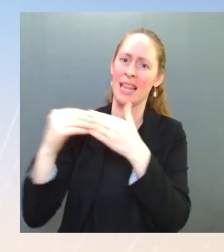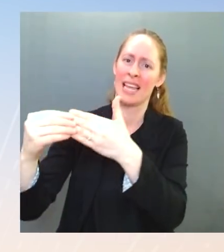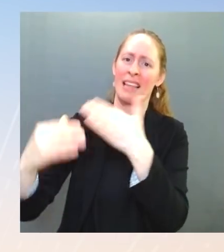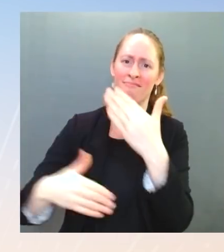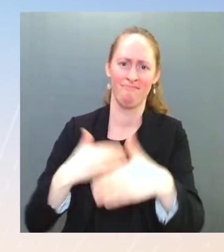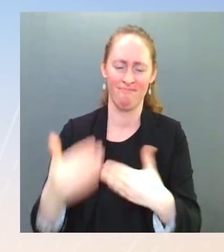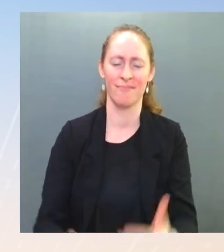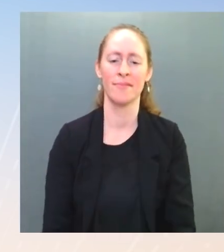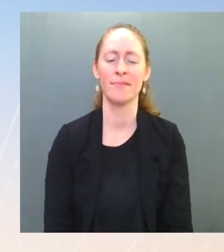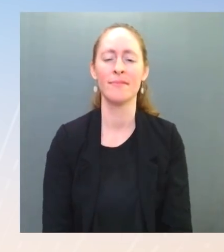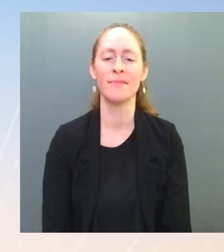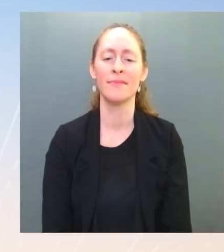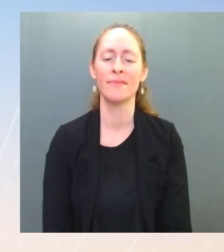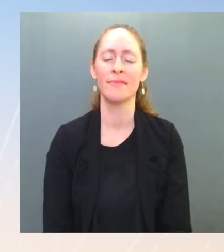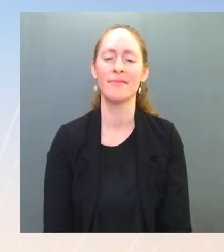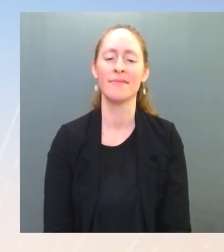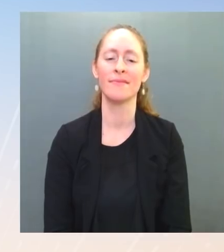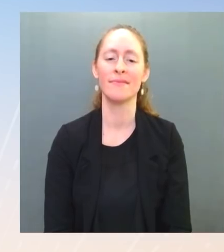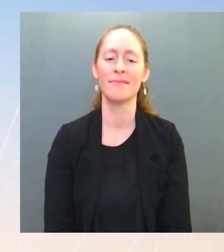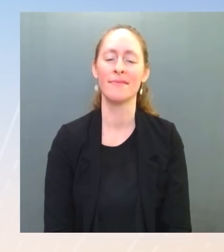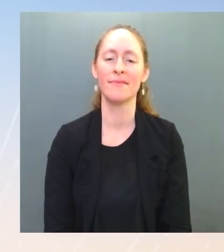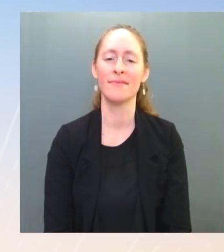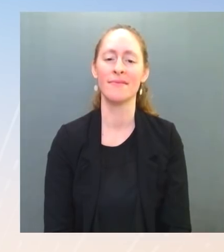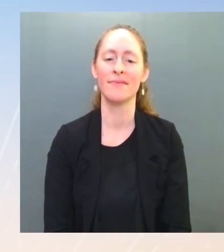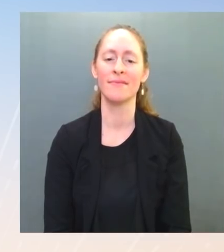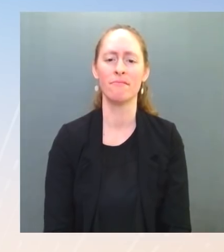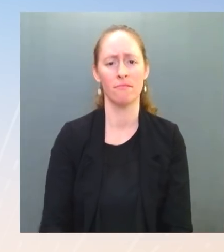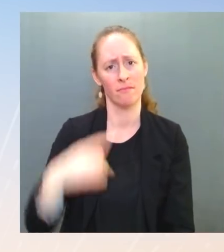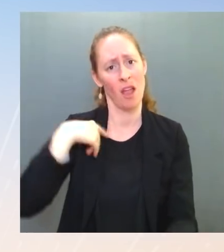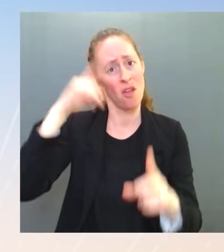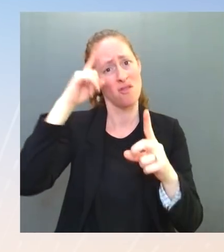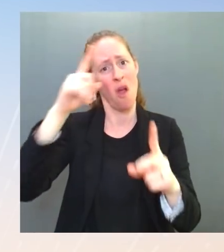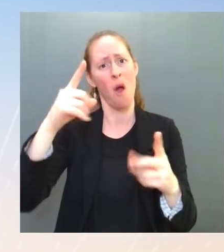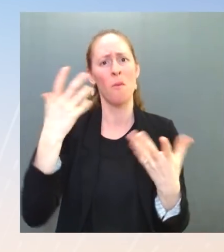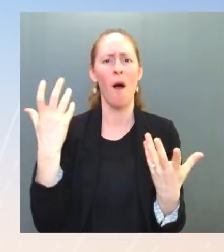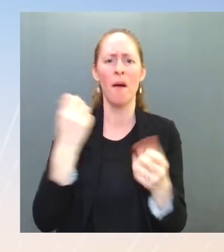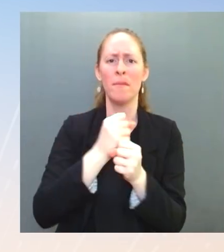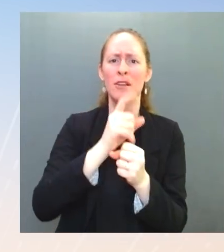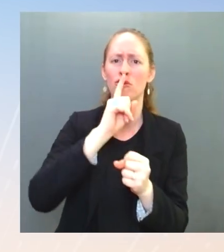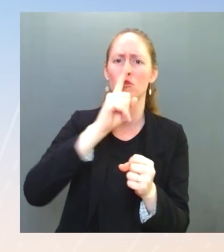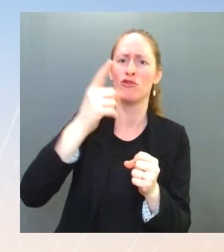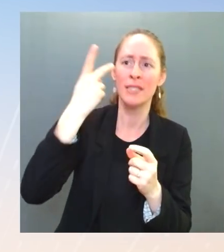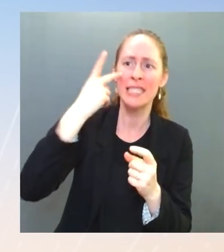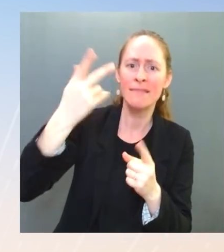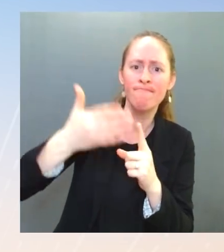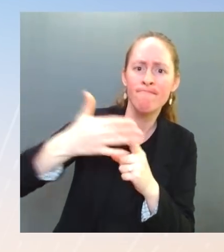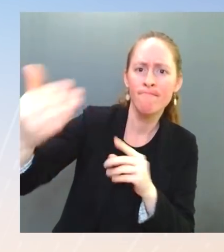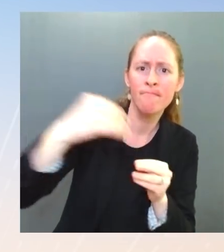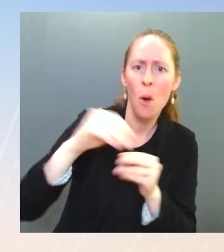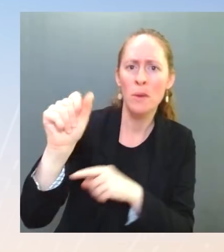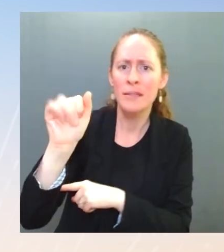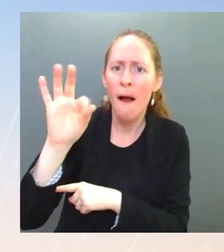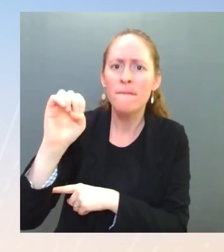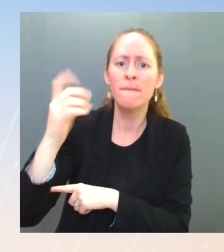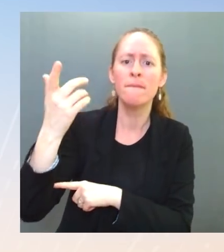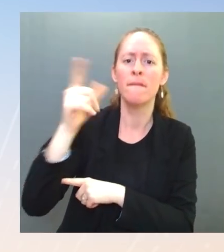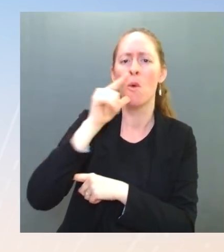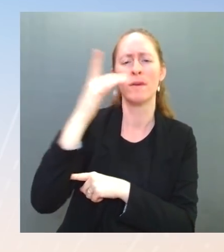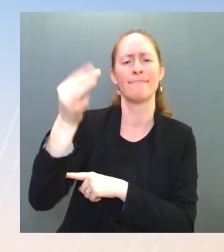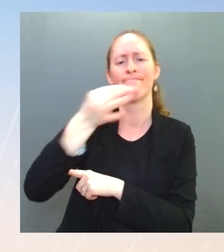like Steve Dettelbach, who can make ATF more effective in getting guns off our streets and stopping criminals. And it's in all of our interests to have a confirmed nominee.